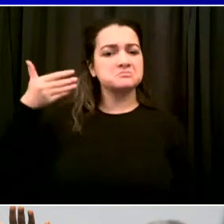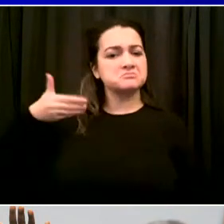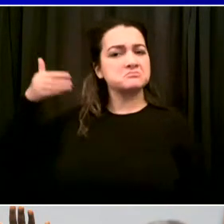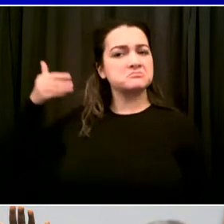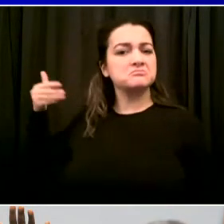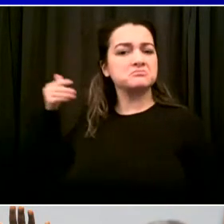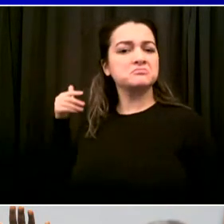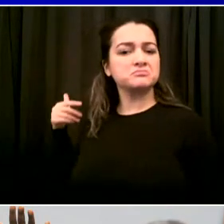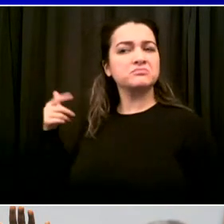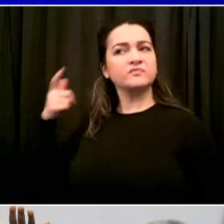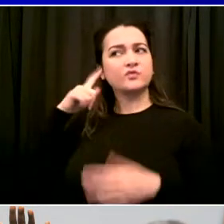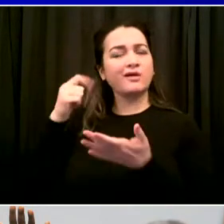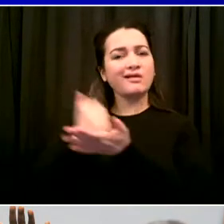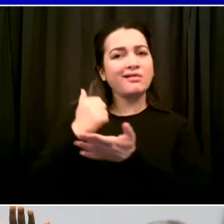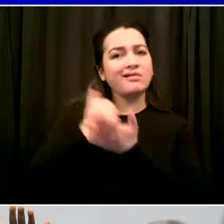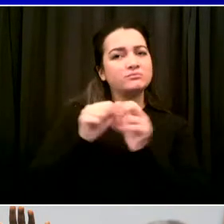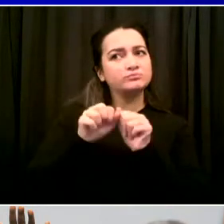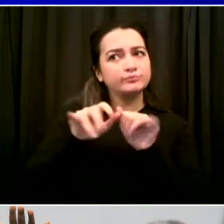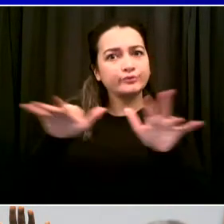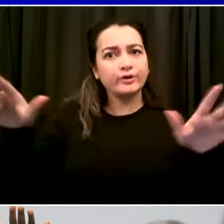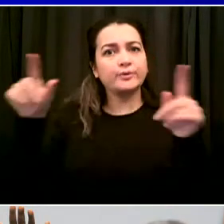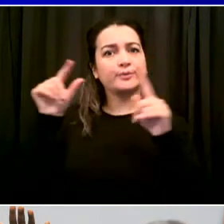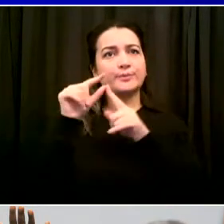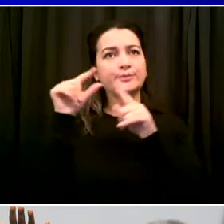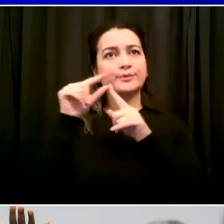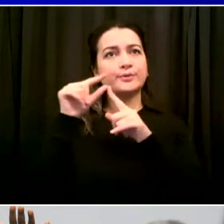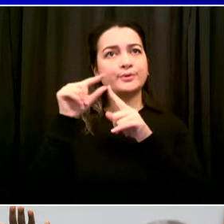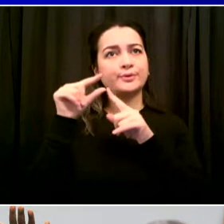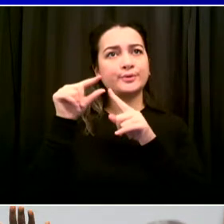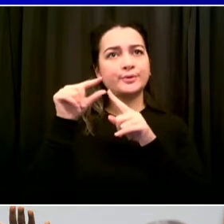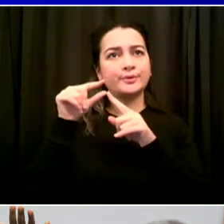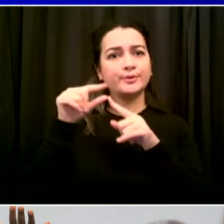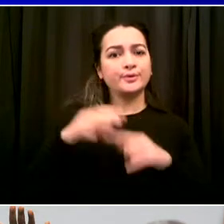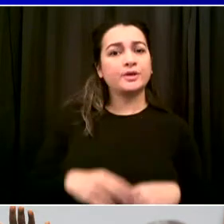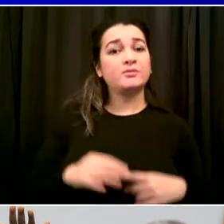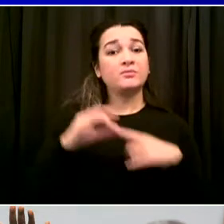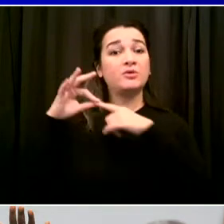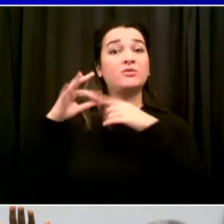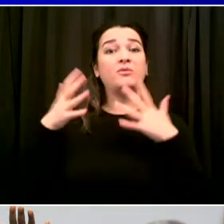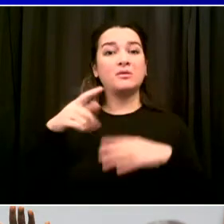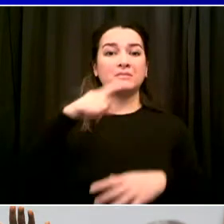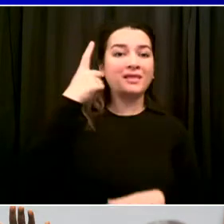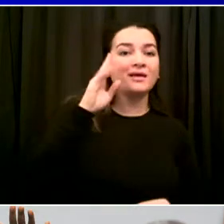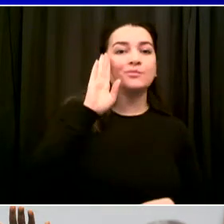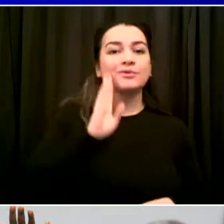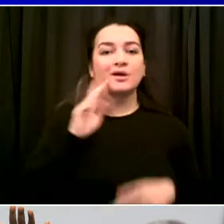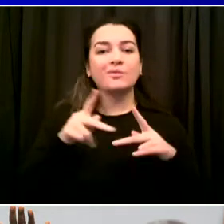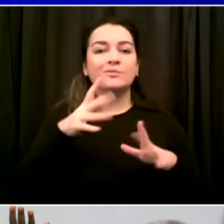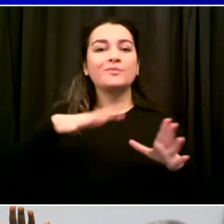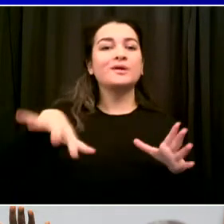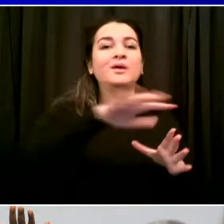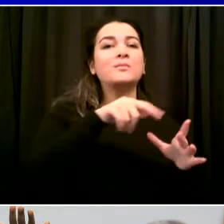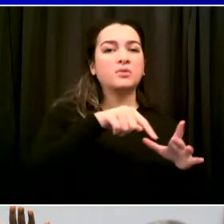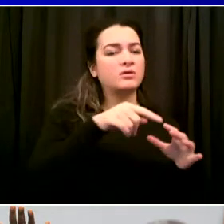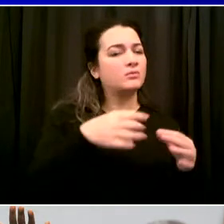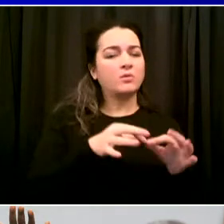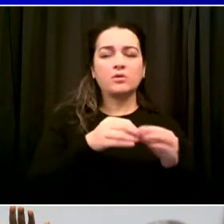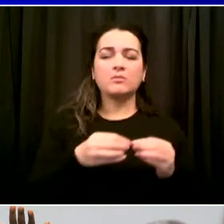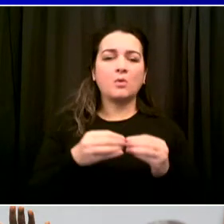IN THIS CASE, PARTICICLAURLY IN CASES OF COLOR, WE ALL KNOW